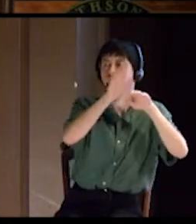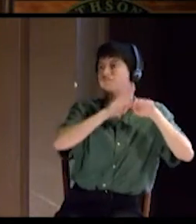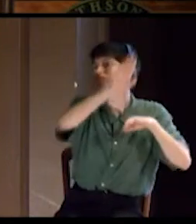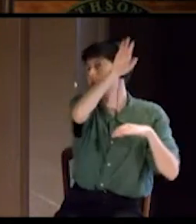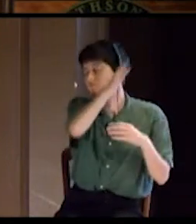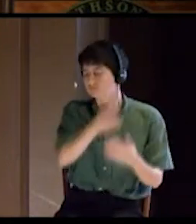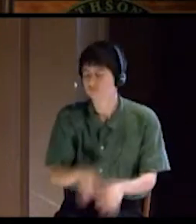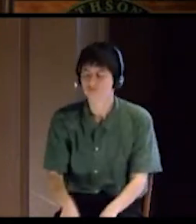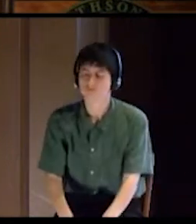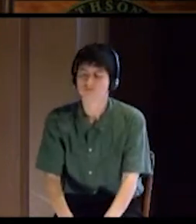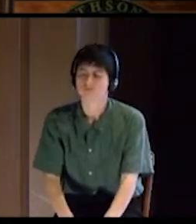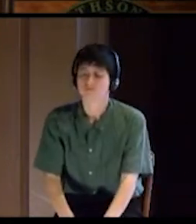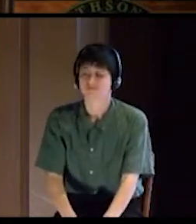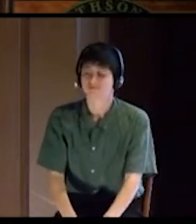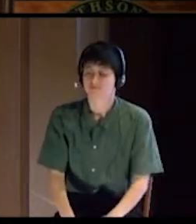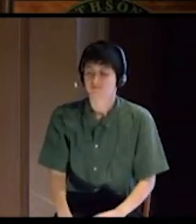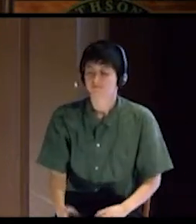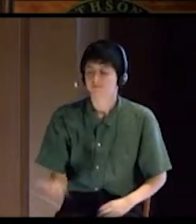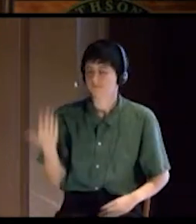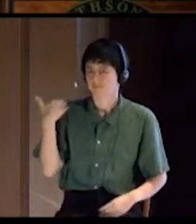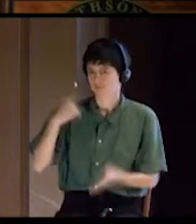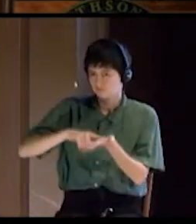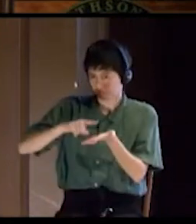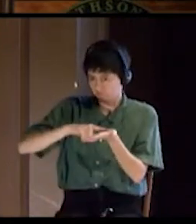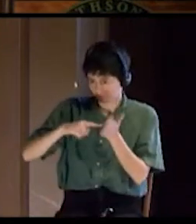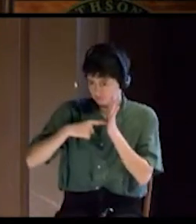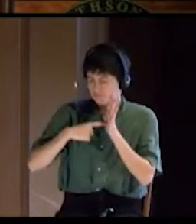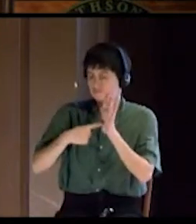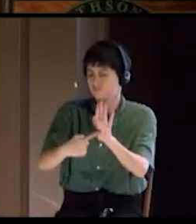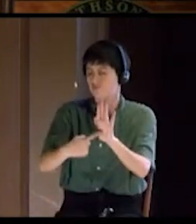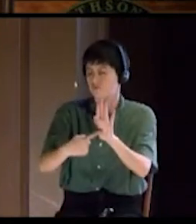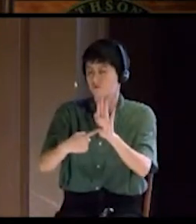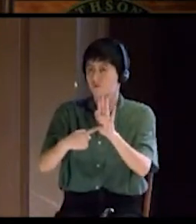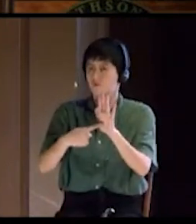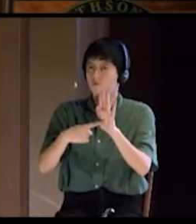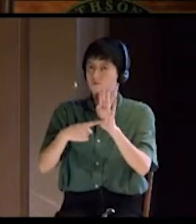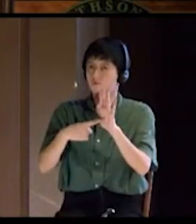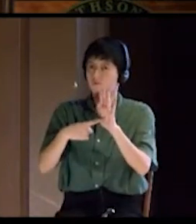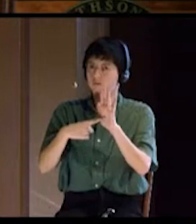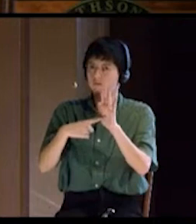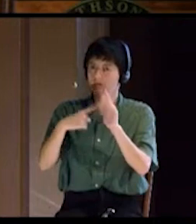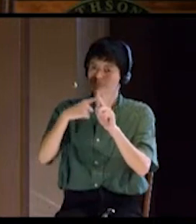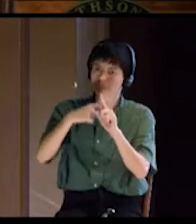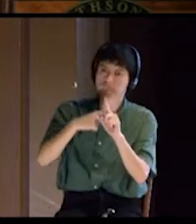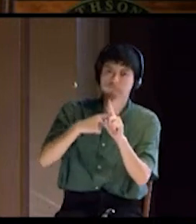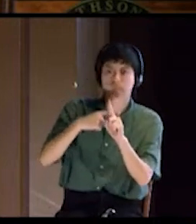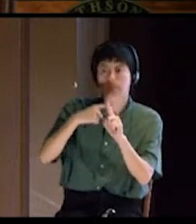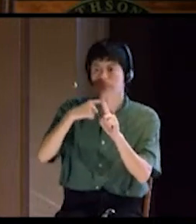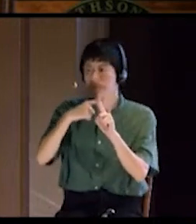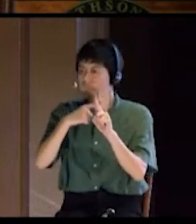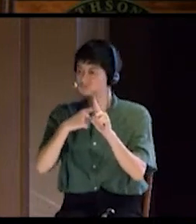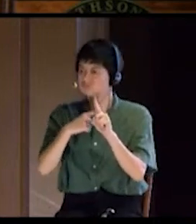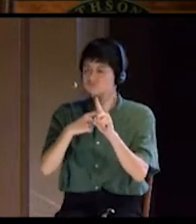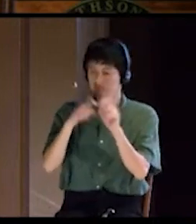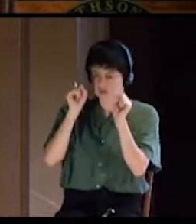that these animals respond to temperature change. So we know that they can persist through temperature change where they follow what's called Bergman's rule.